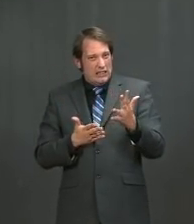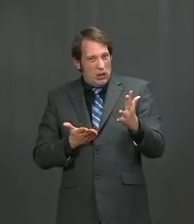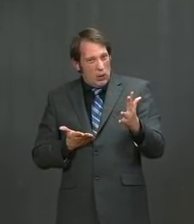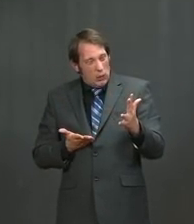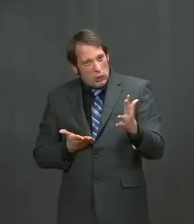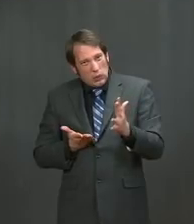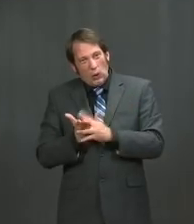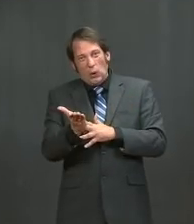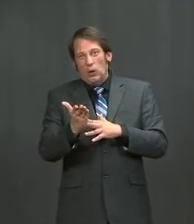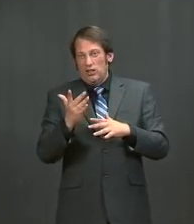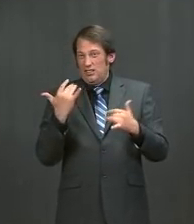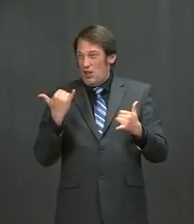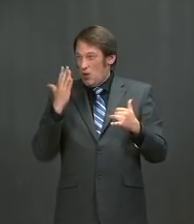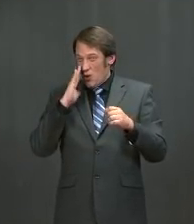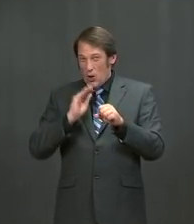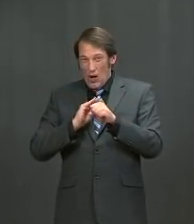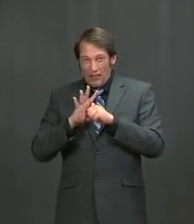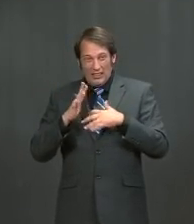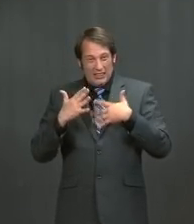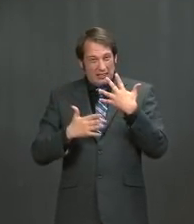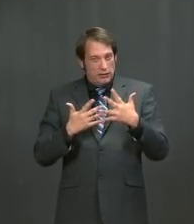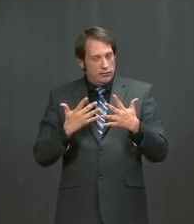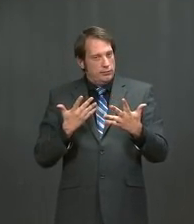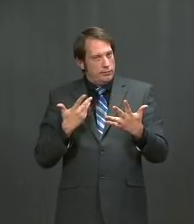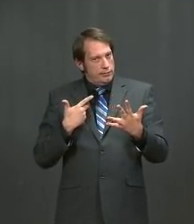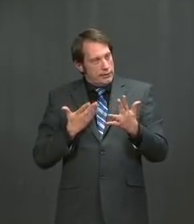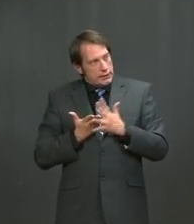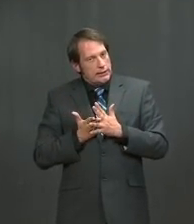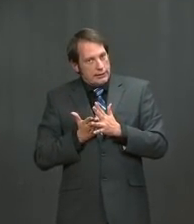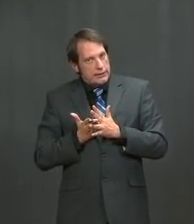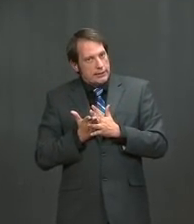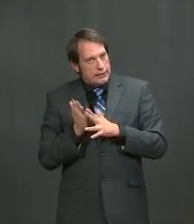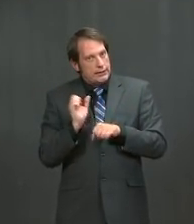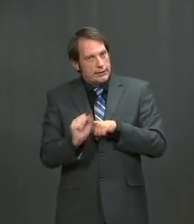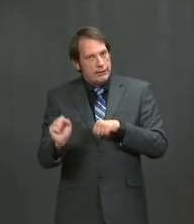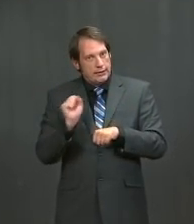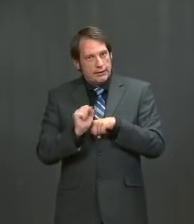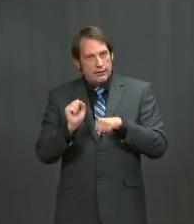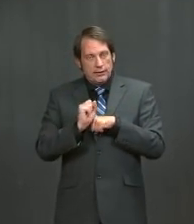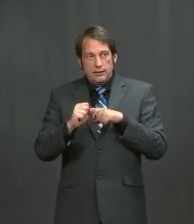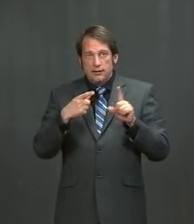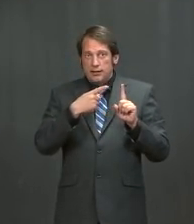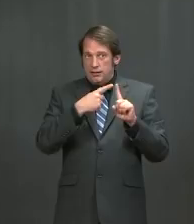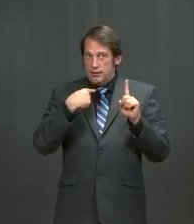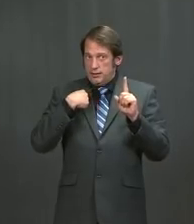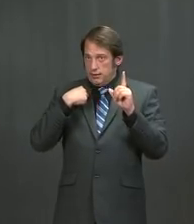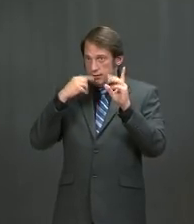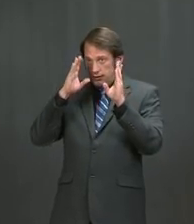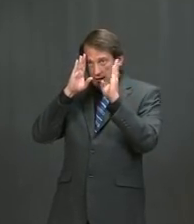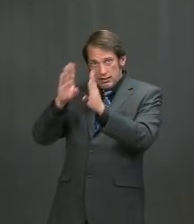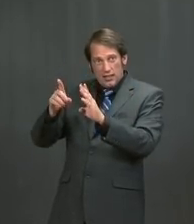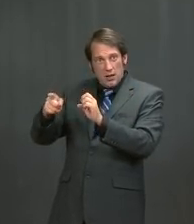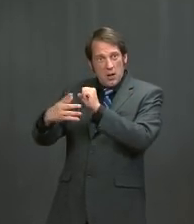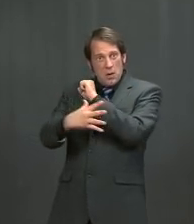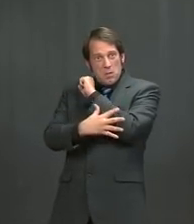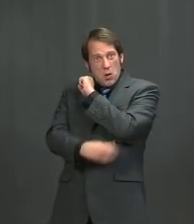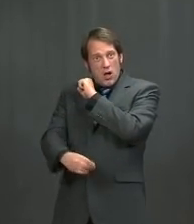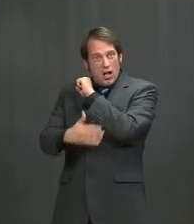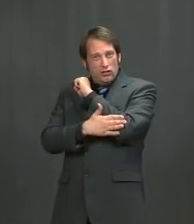Because right now it's limited to just poor countries. Ms. Psaki: Yeah -- The Press: Poorest countries. Ms. Psaki: Yeah, I would point you to the Treasury Department for more specifics beyond that.